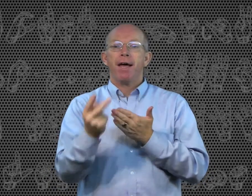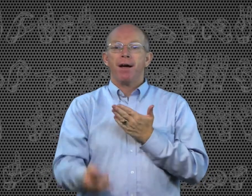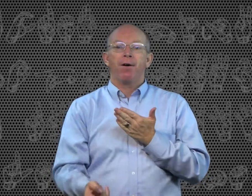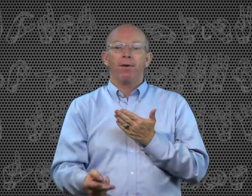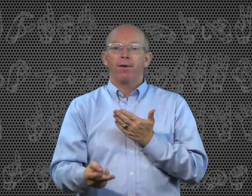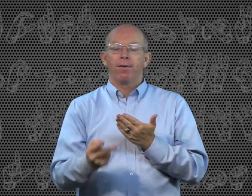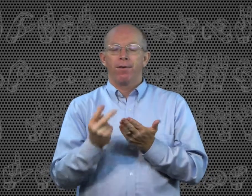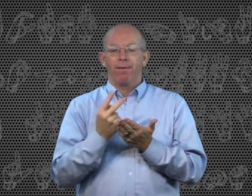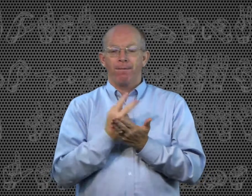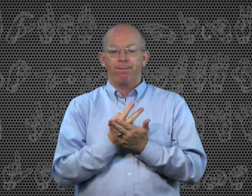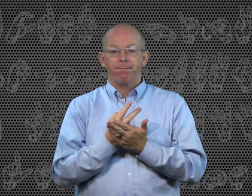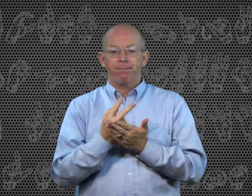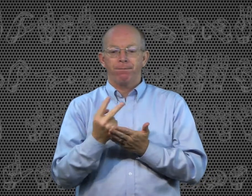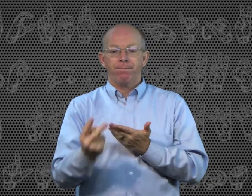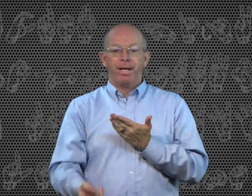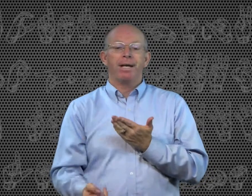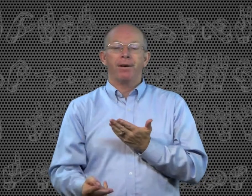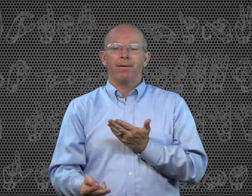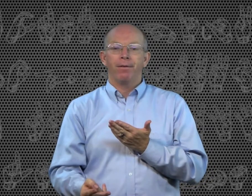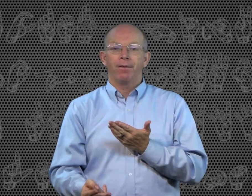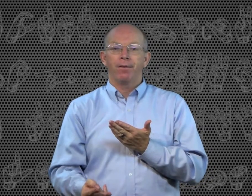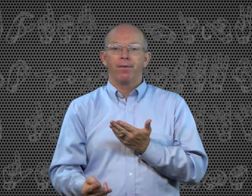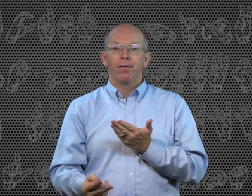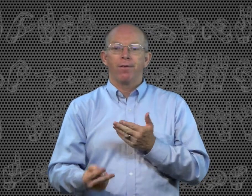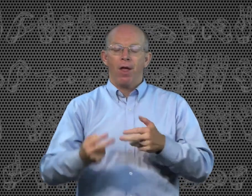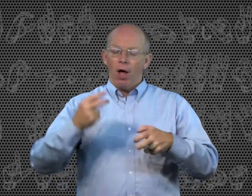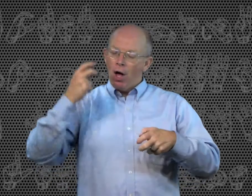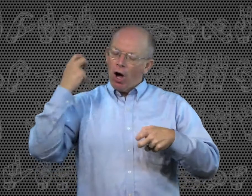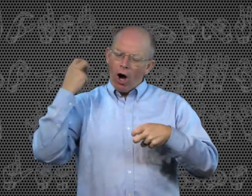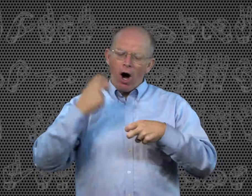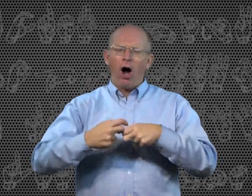FAIL FAIL